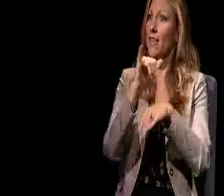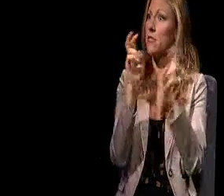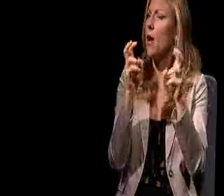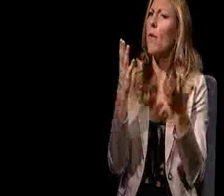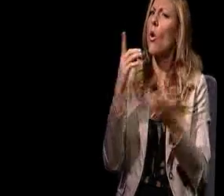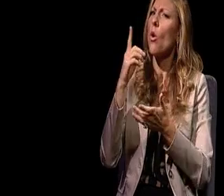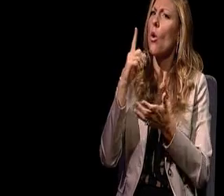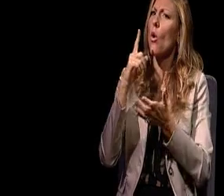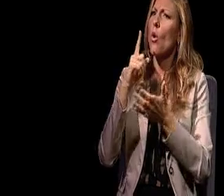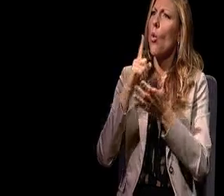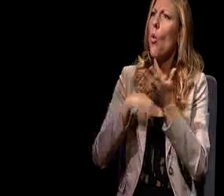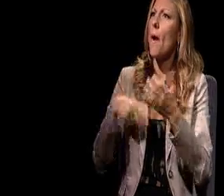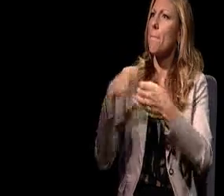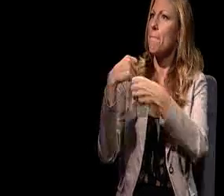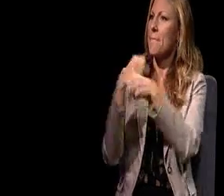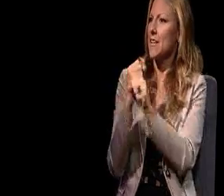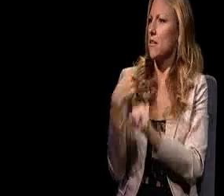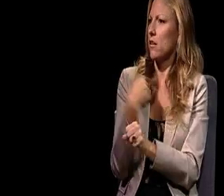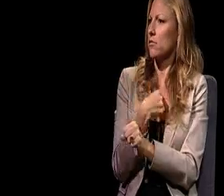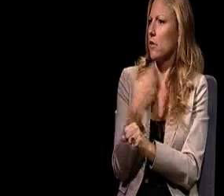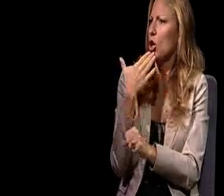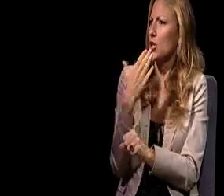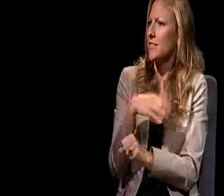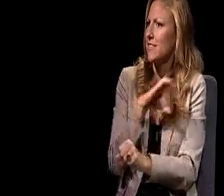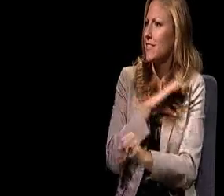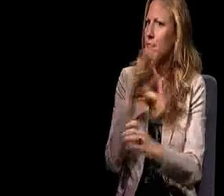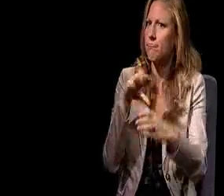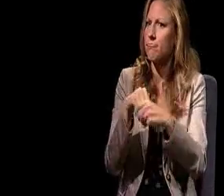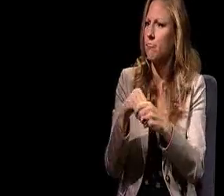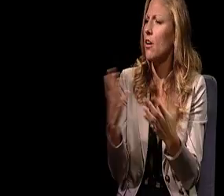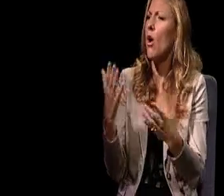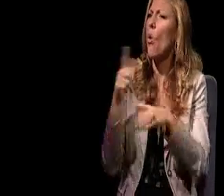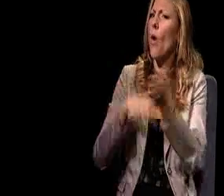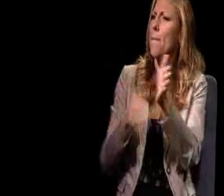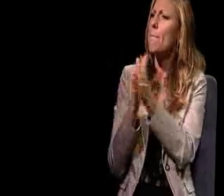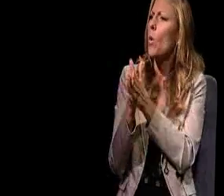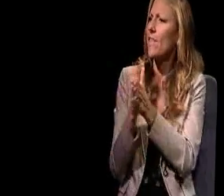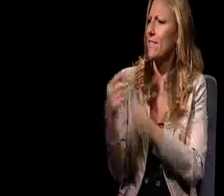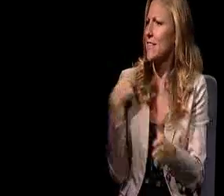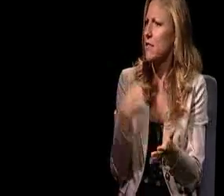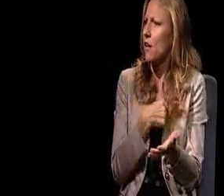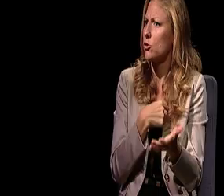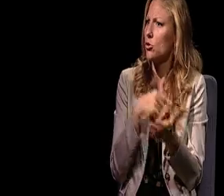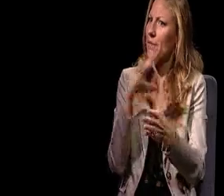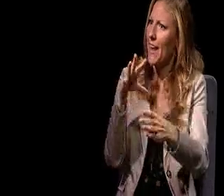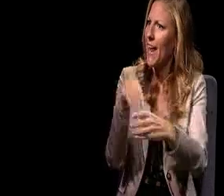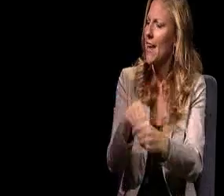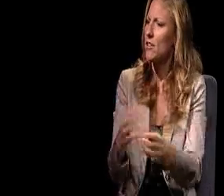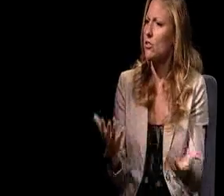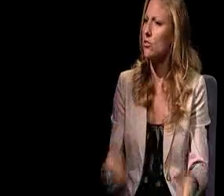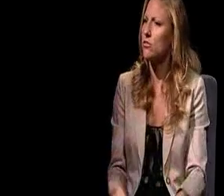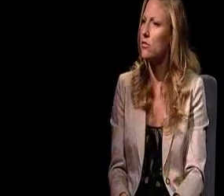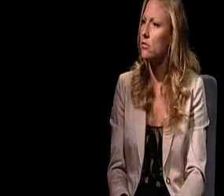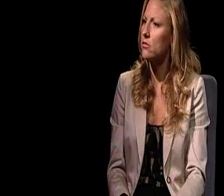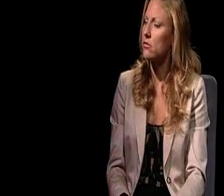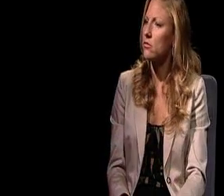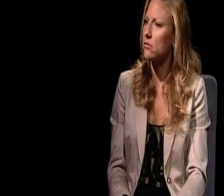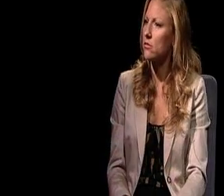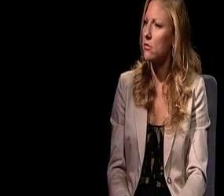So on that topic, what makes us good citizens, what makes us more engaged, or what motivates us to get more engaged?